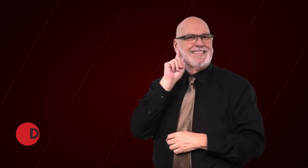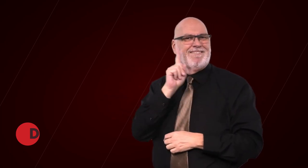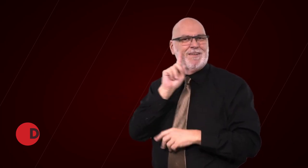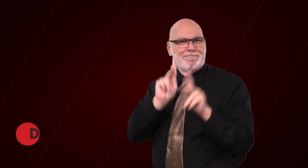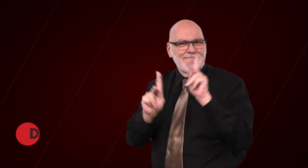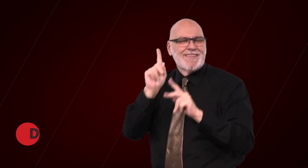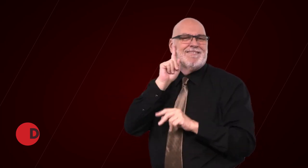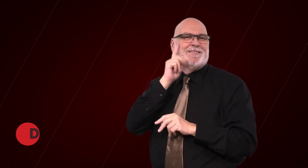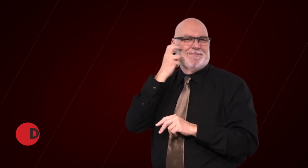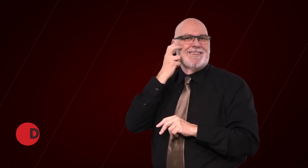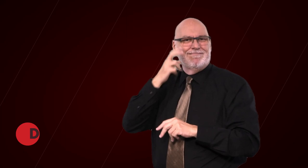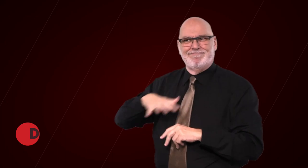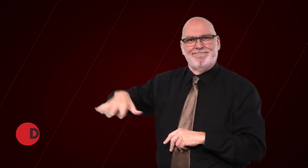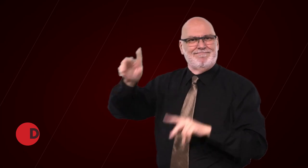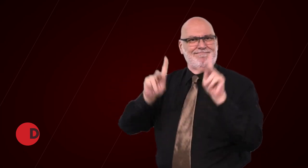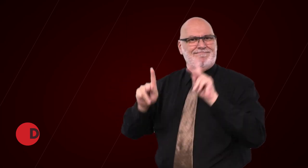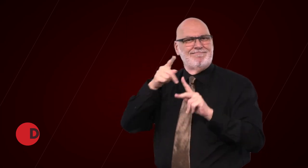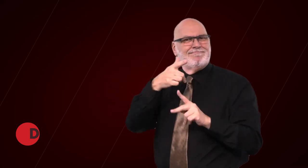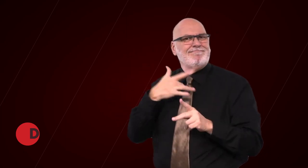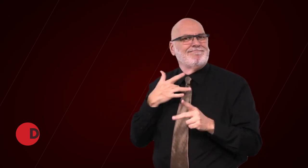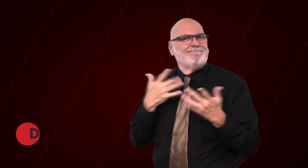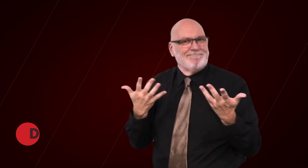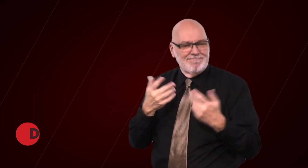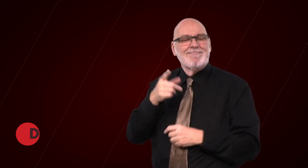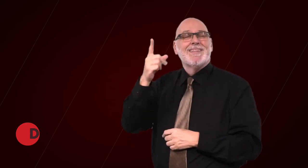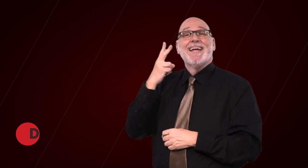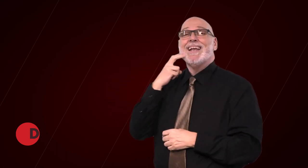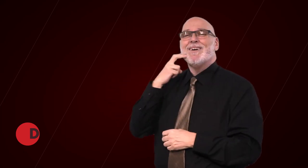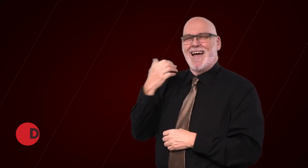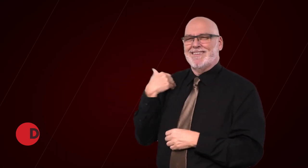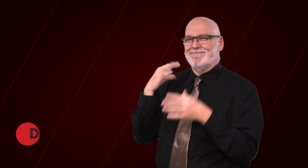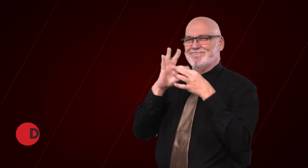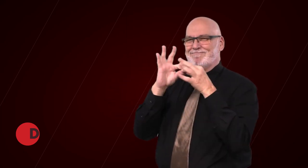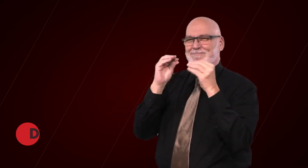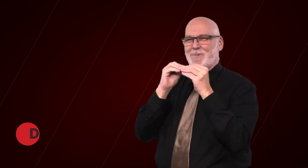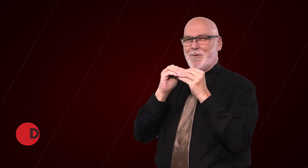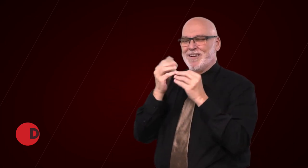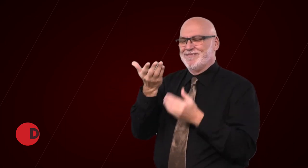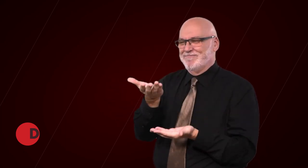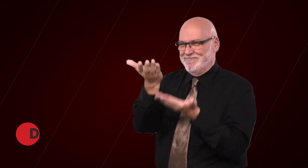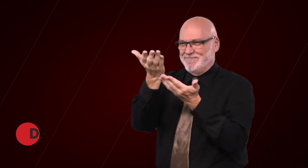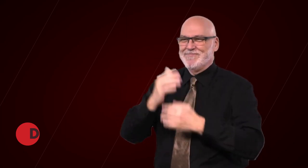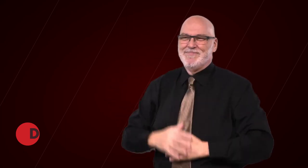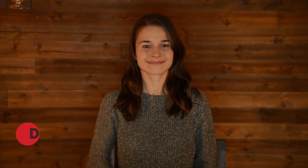Deaf pedestrians? Nicole, you have a report?